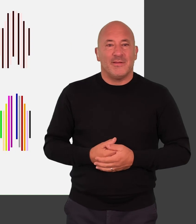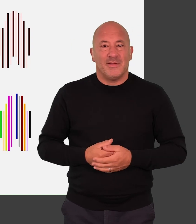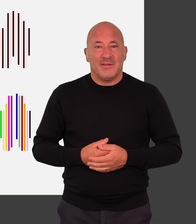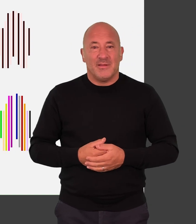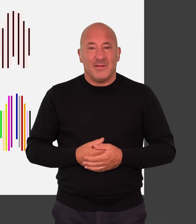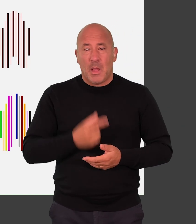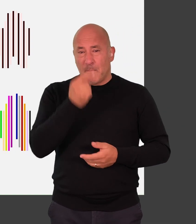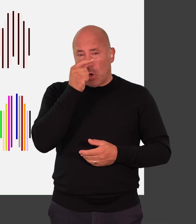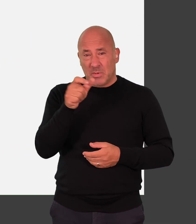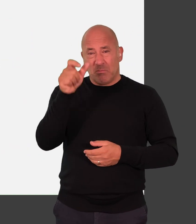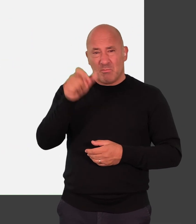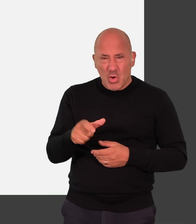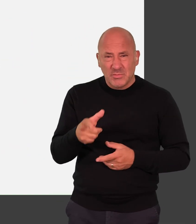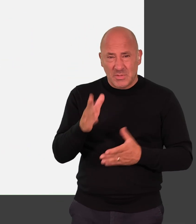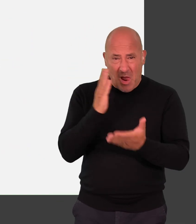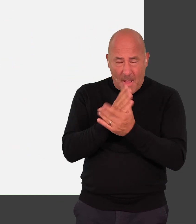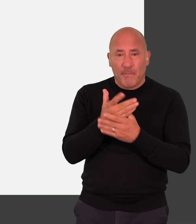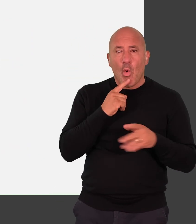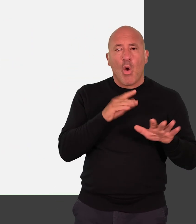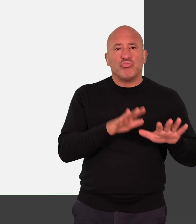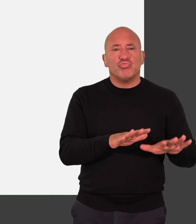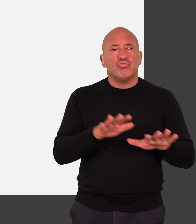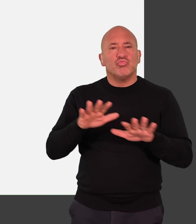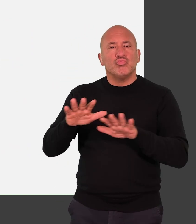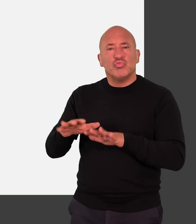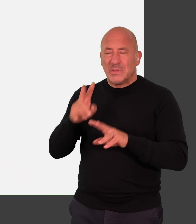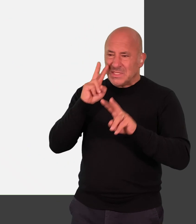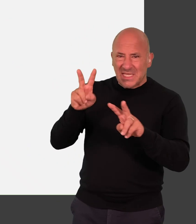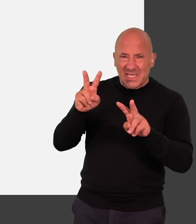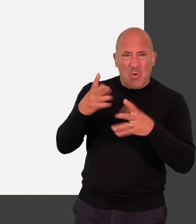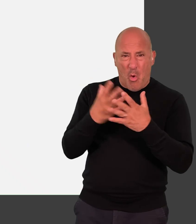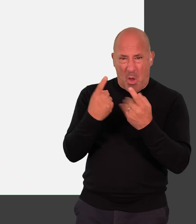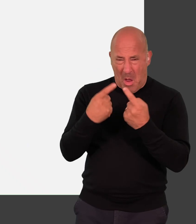There may be a more mellow version of who they are behind what is seen.